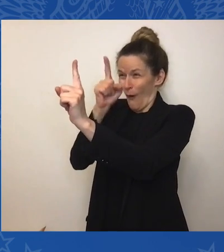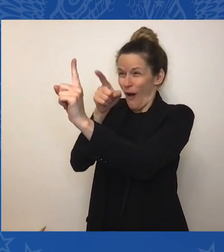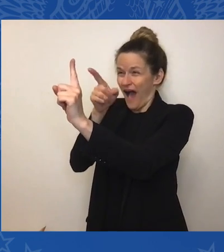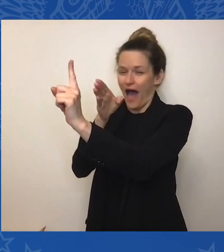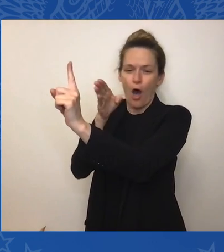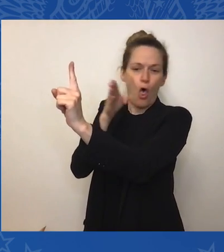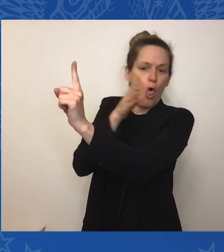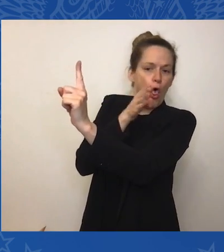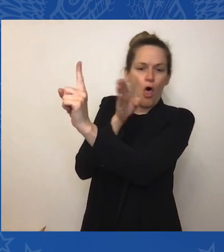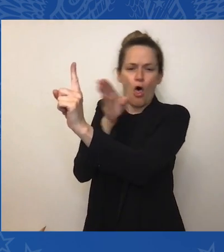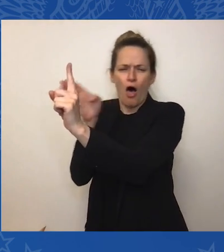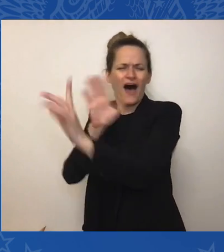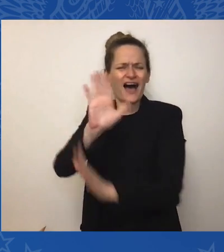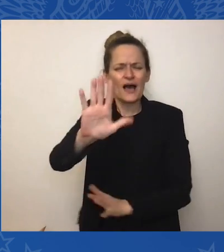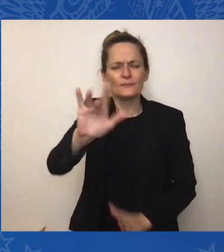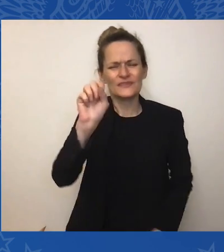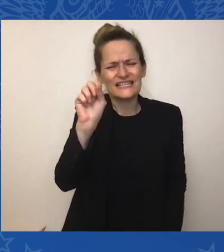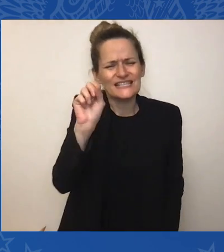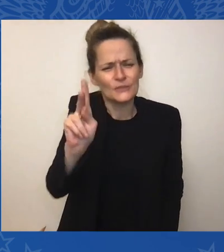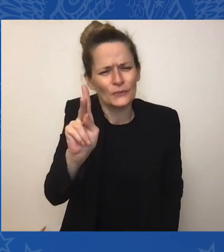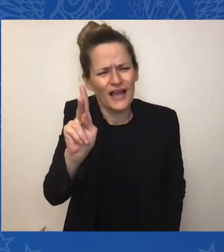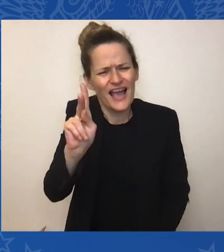And yet democracy makes progress possible.